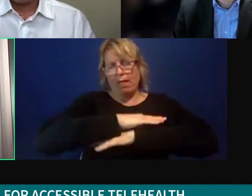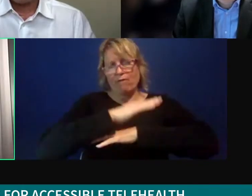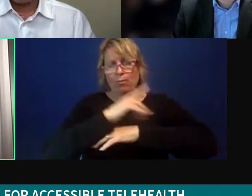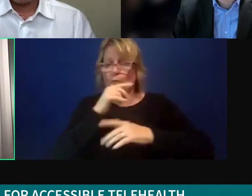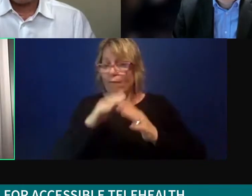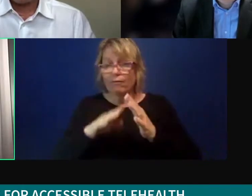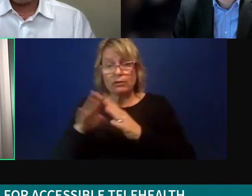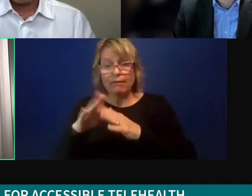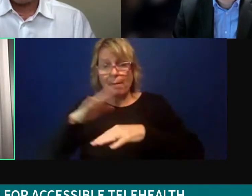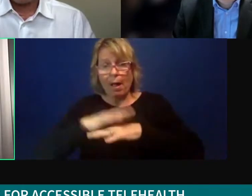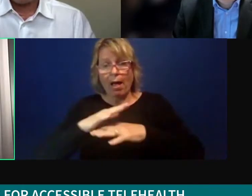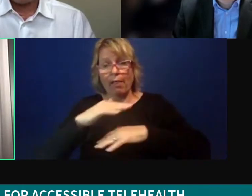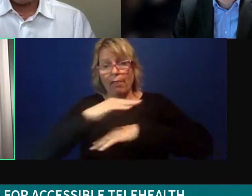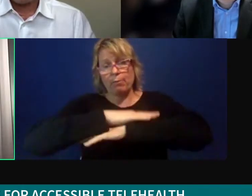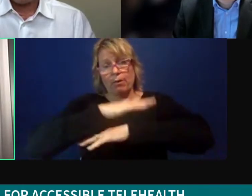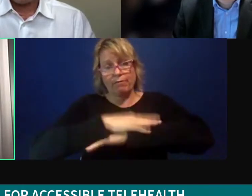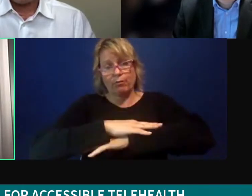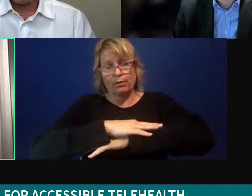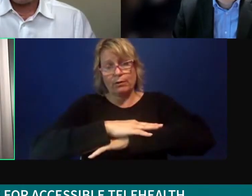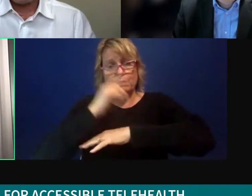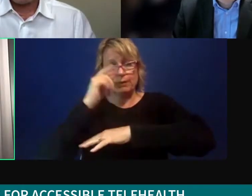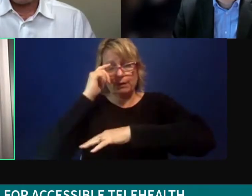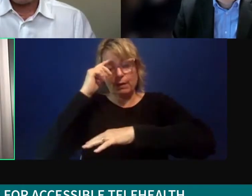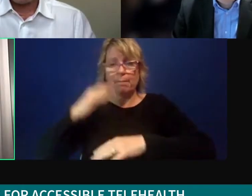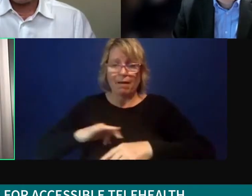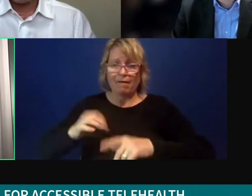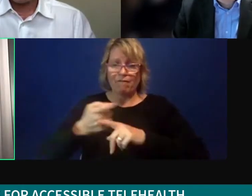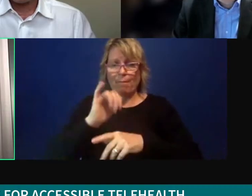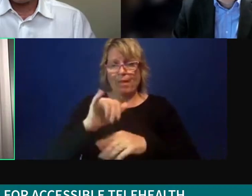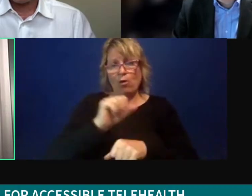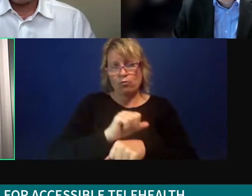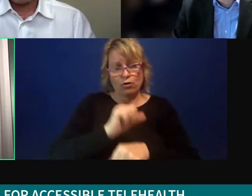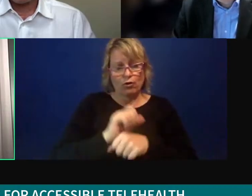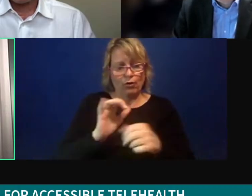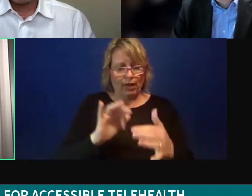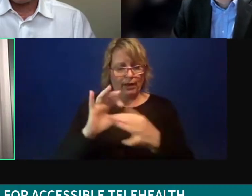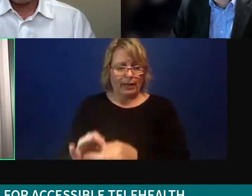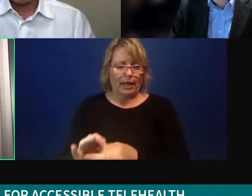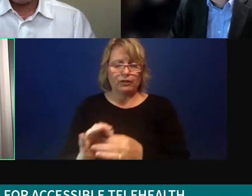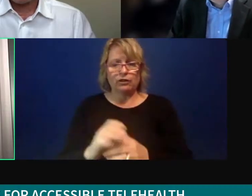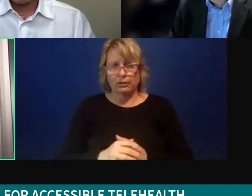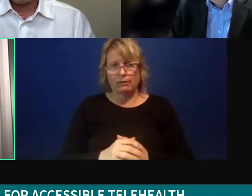then benefits from that work or benefits from that connection. That's one example,